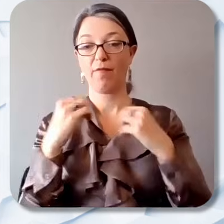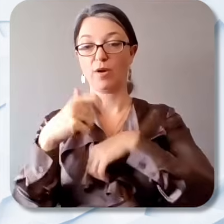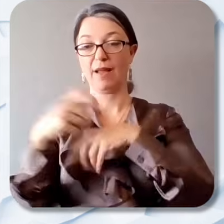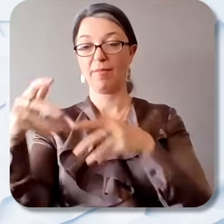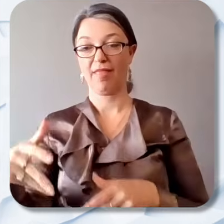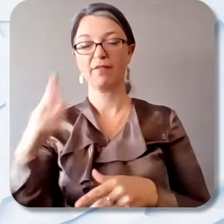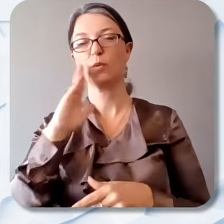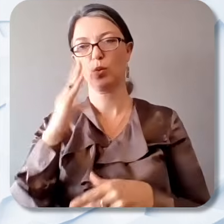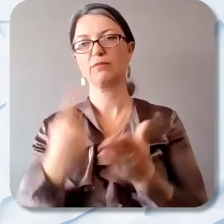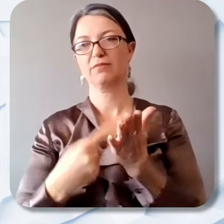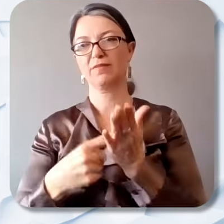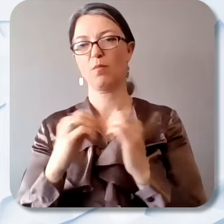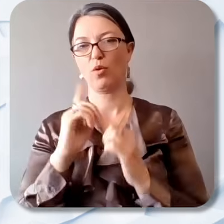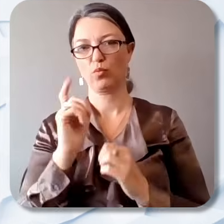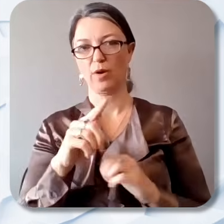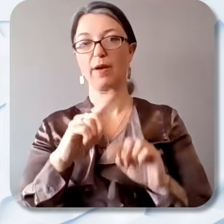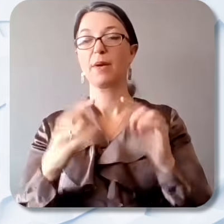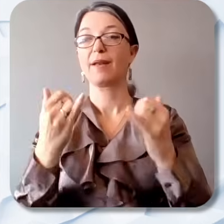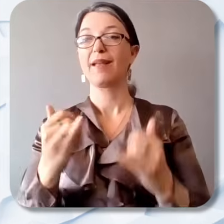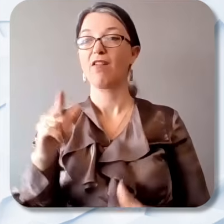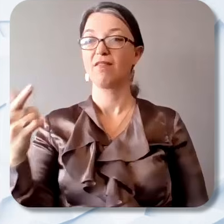but I'm going to hand it over to my colleague, Chris Williams, who's going to actually be